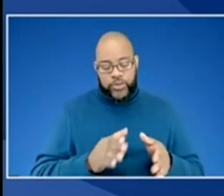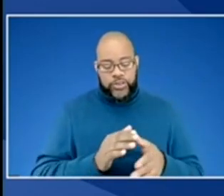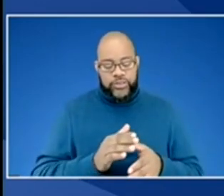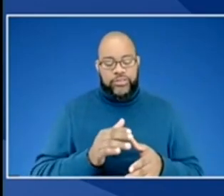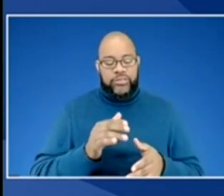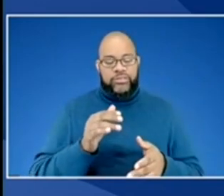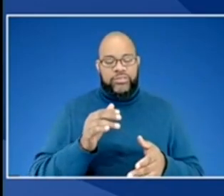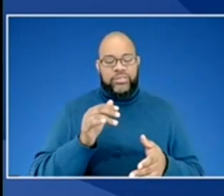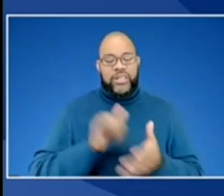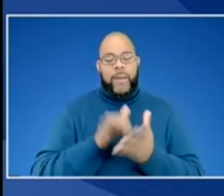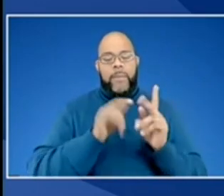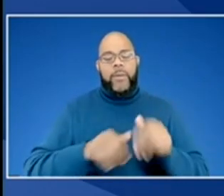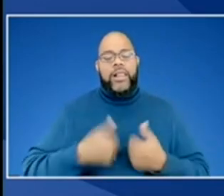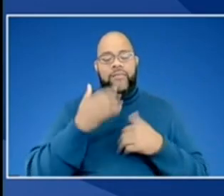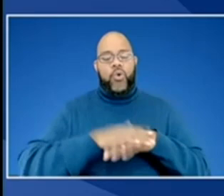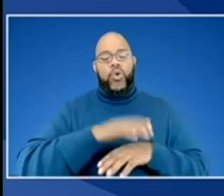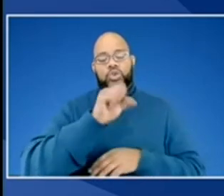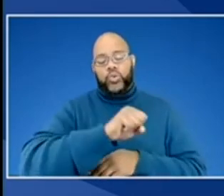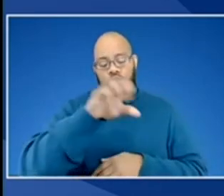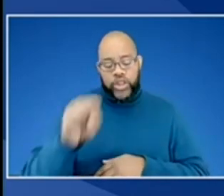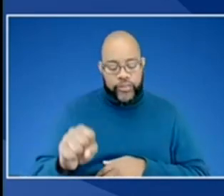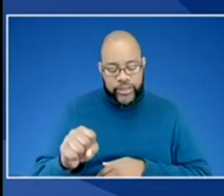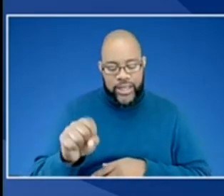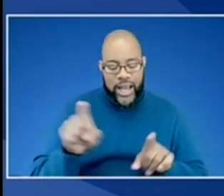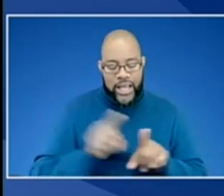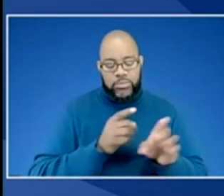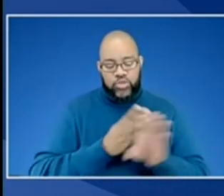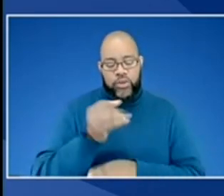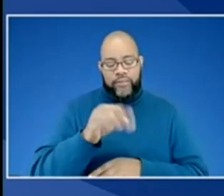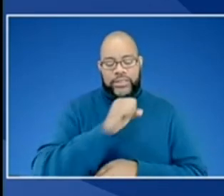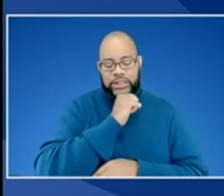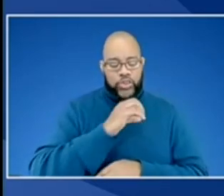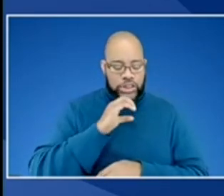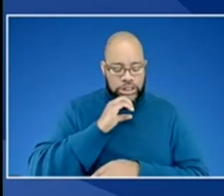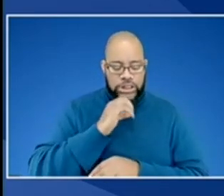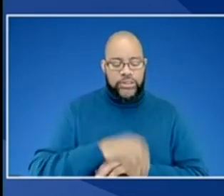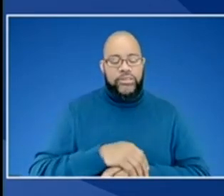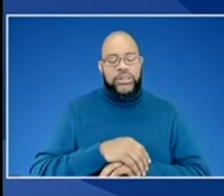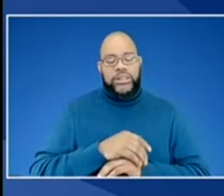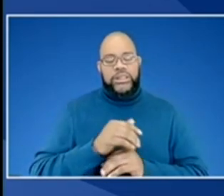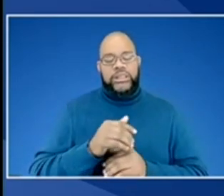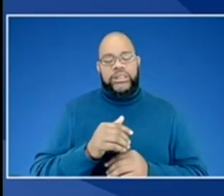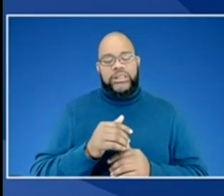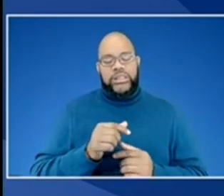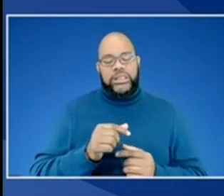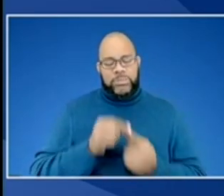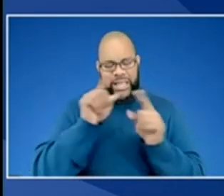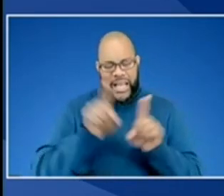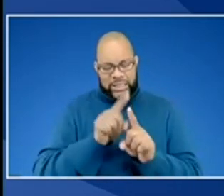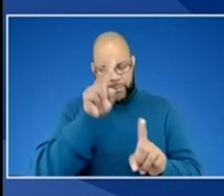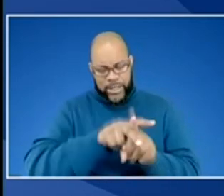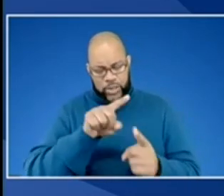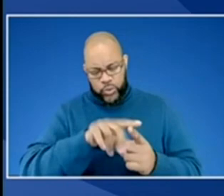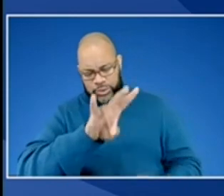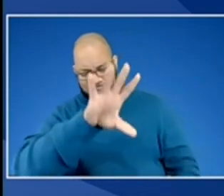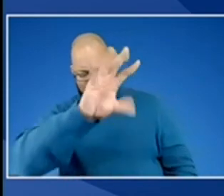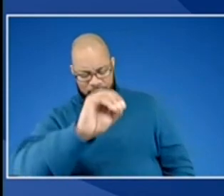for people living on Social Security as the majority of seniors are, especially as it applied to the 750 you have left to